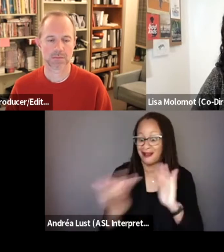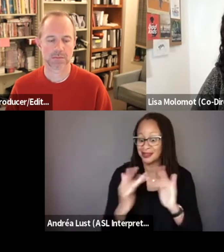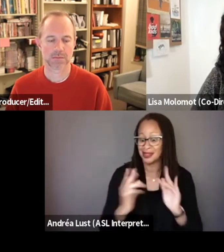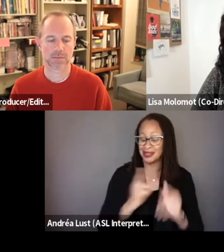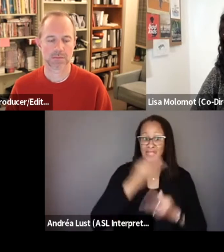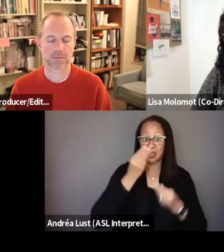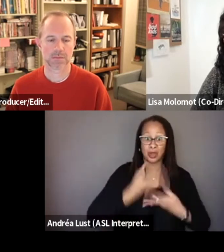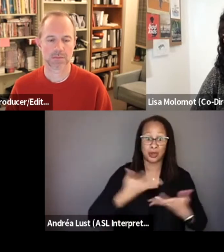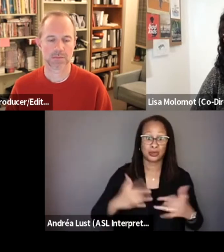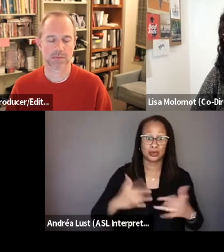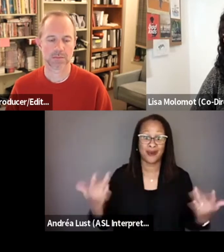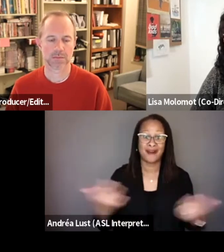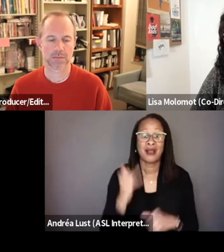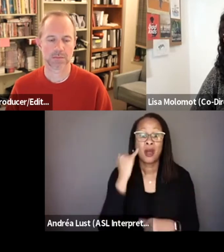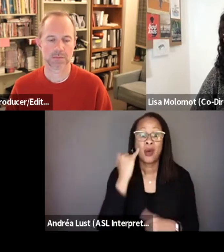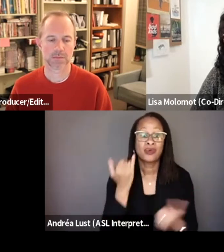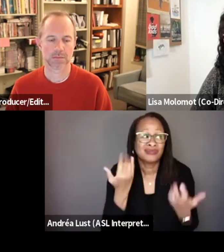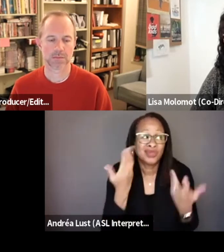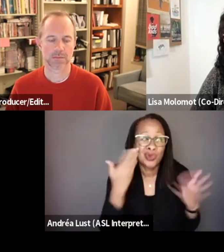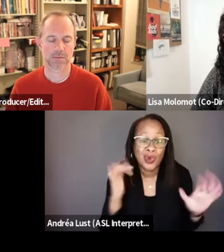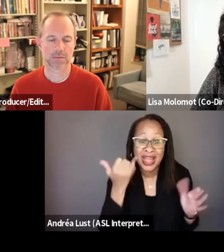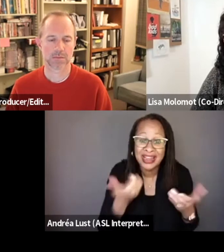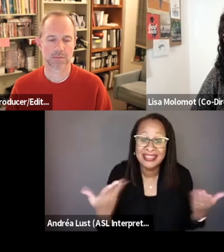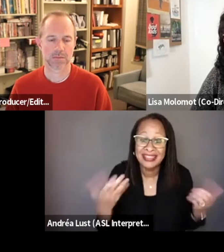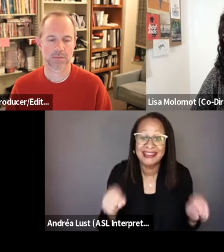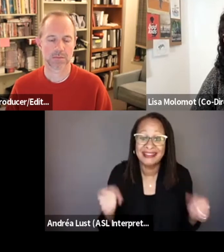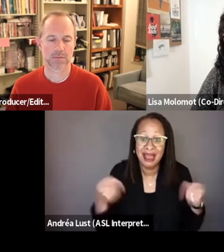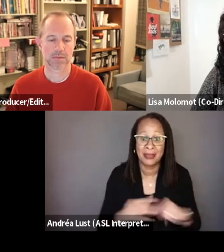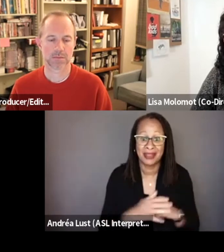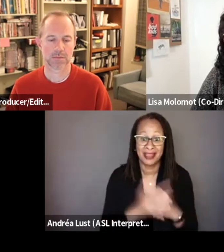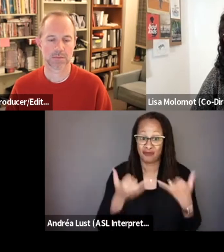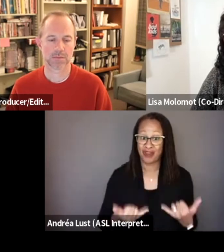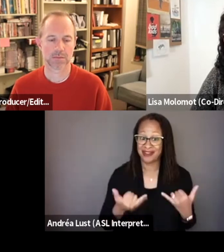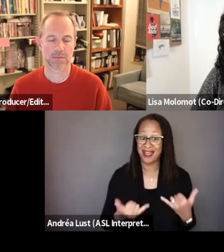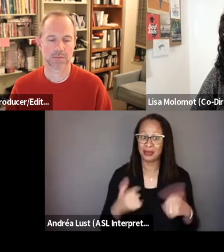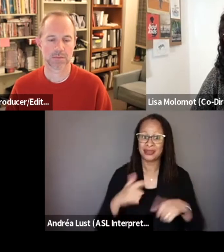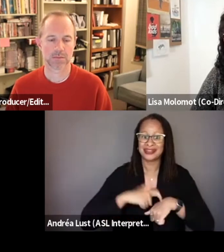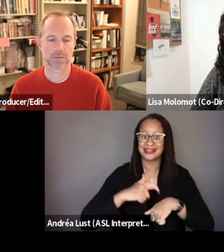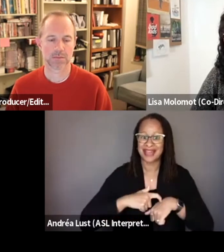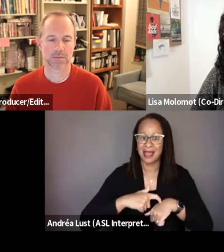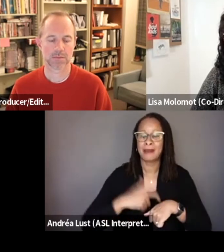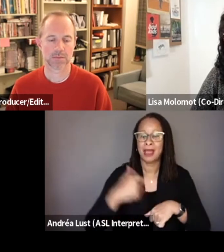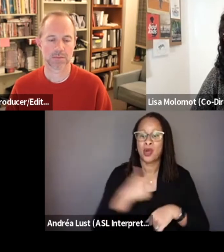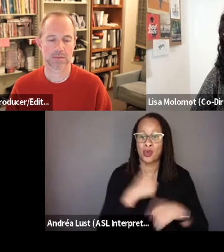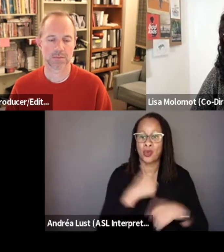you know, anything can happen, and right now is the time that we have this opportunity